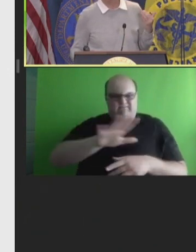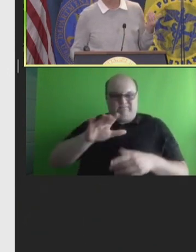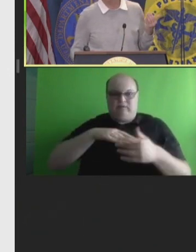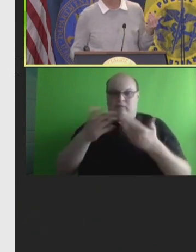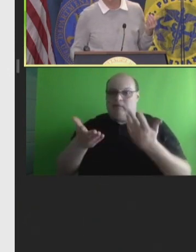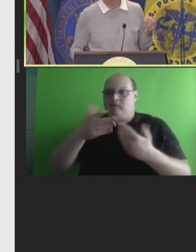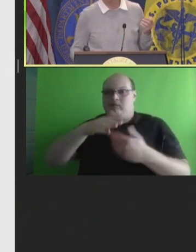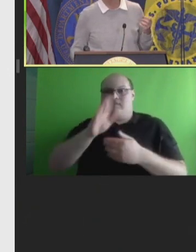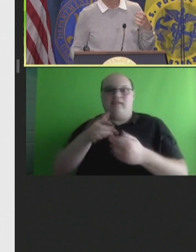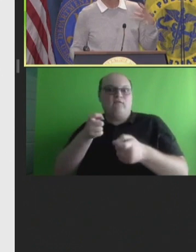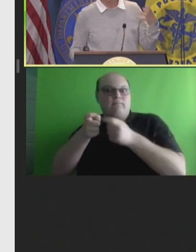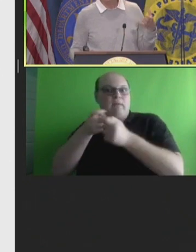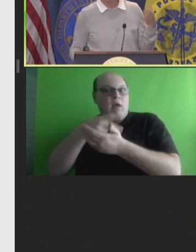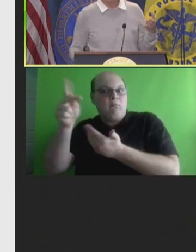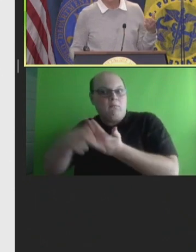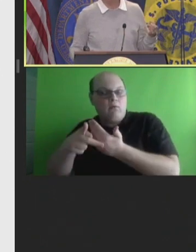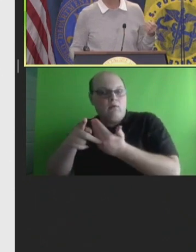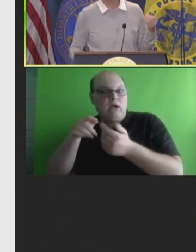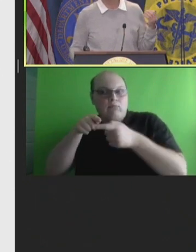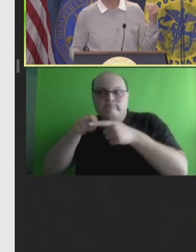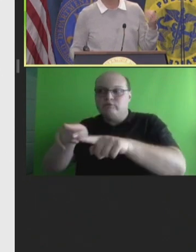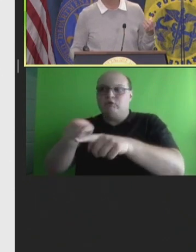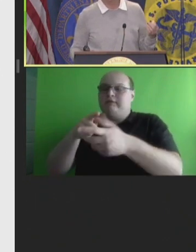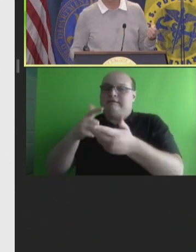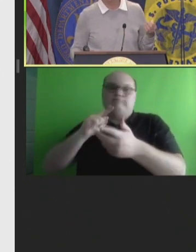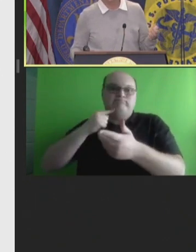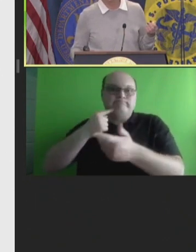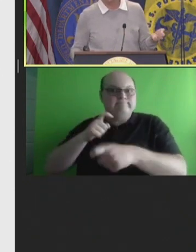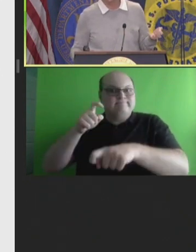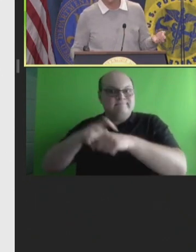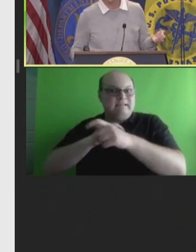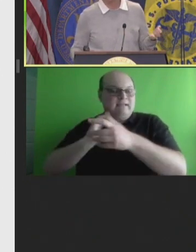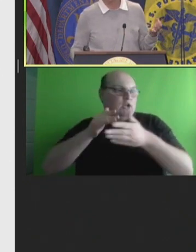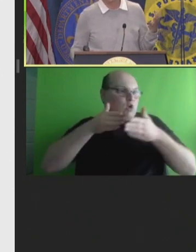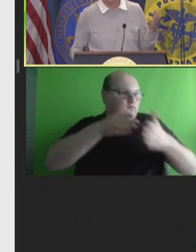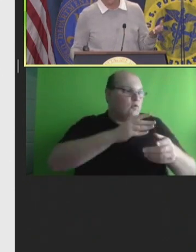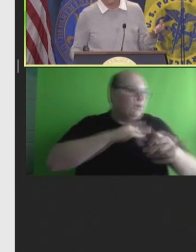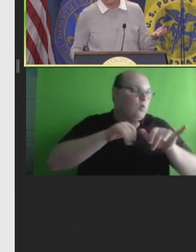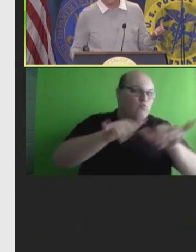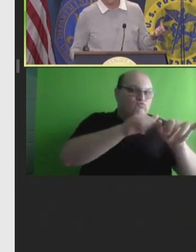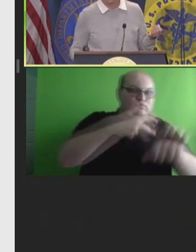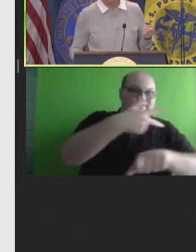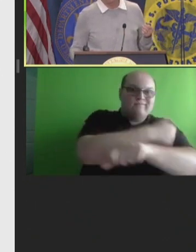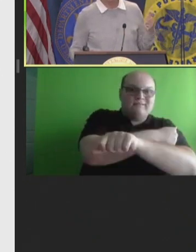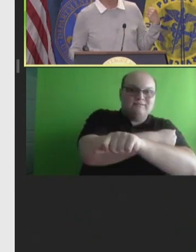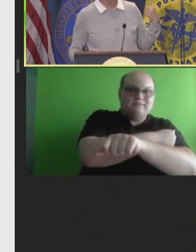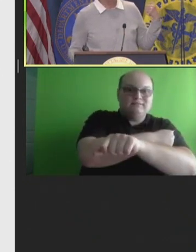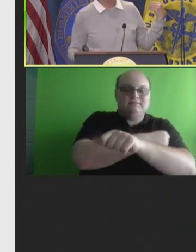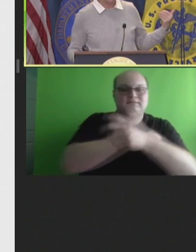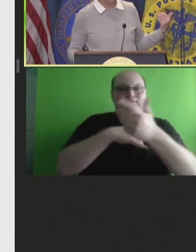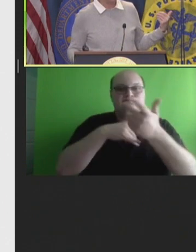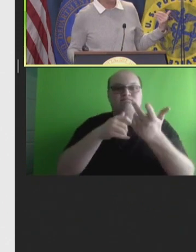the program during a time when they were focused on routine vaccines. They have been focused on